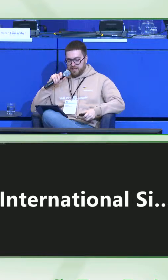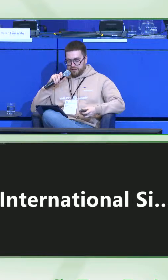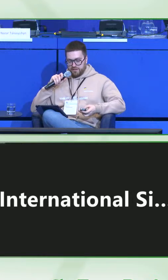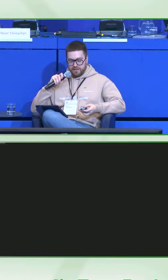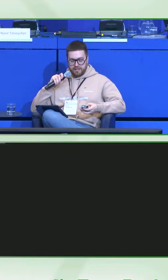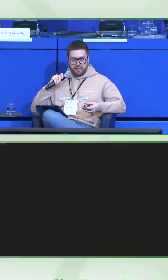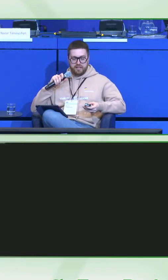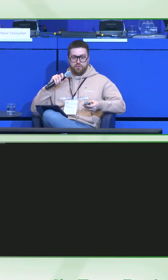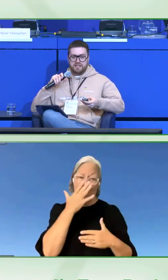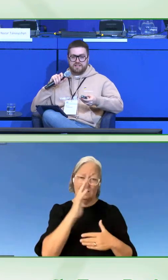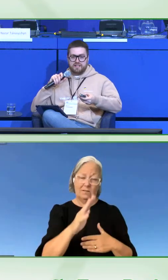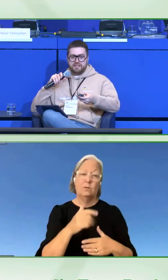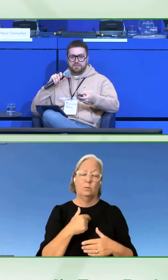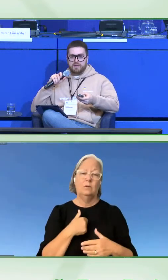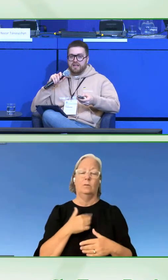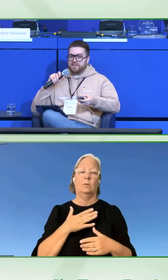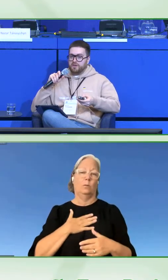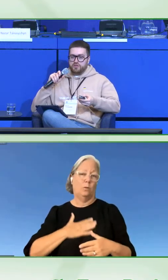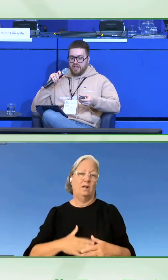Still, there would be more.